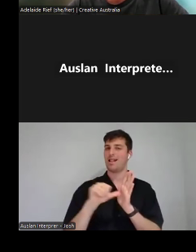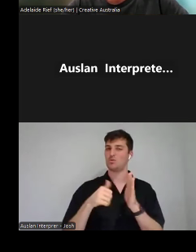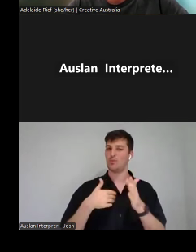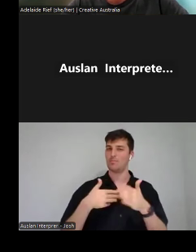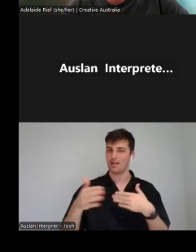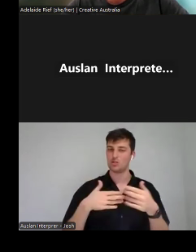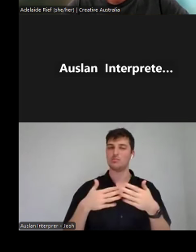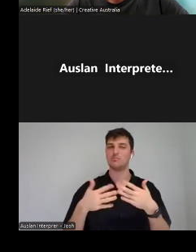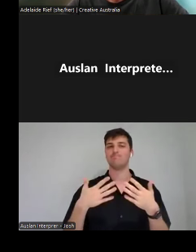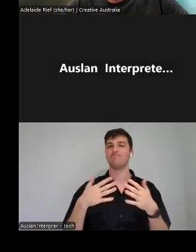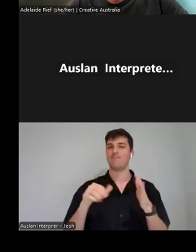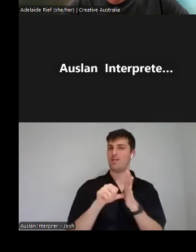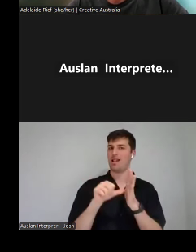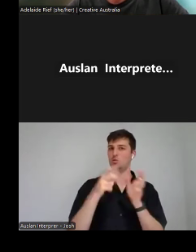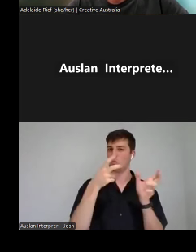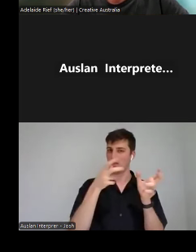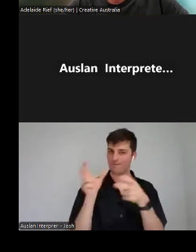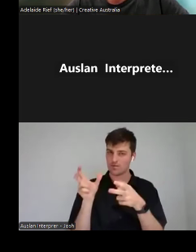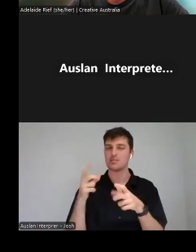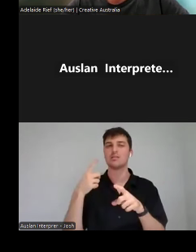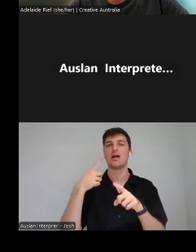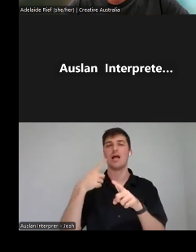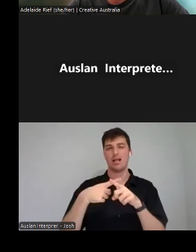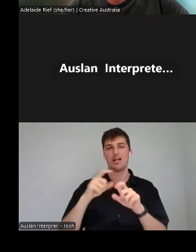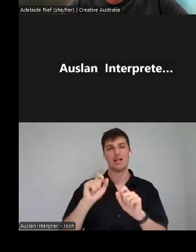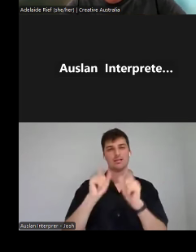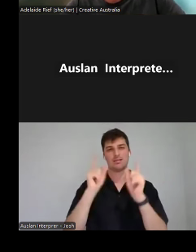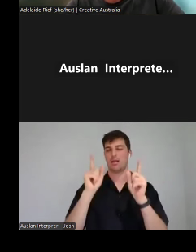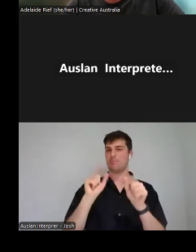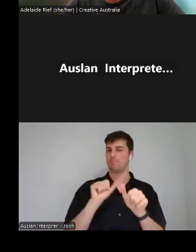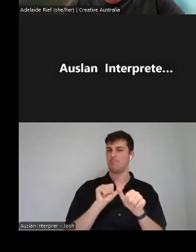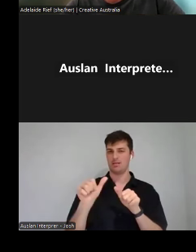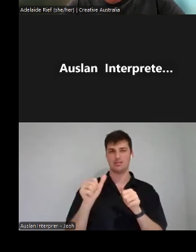financial governance, as well as understand what is the best way that you can manage the risks that